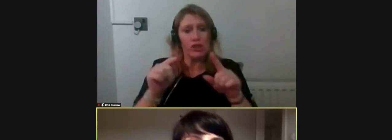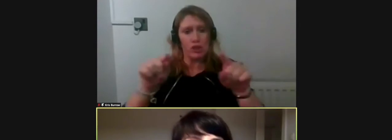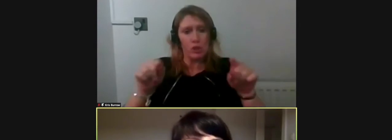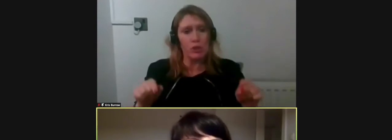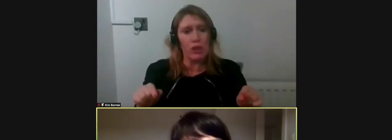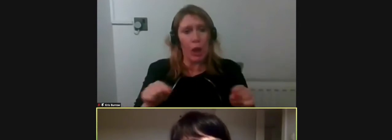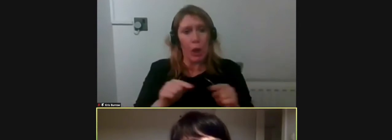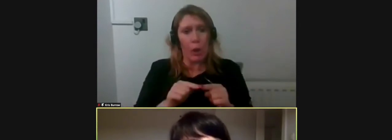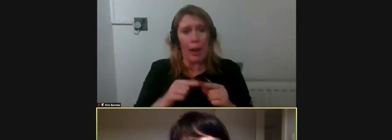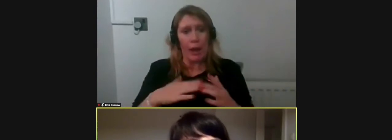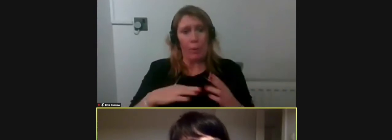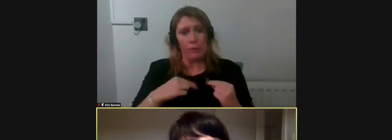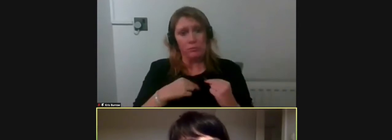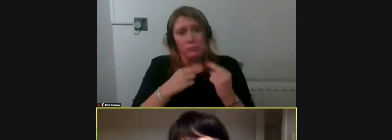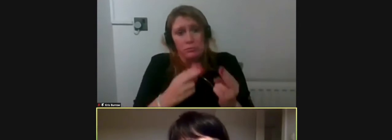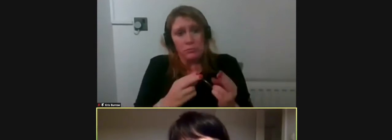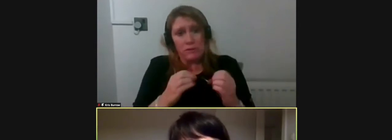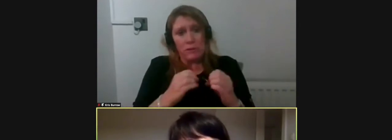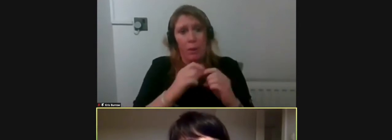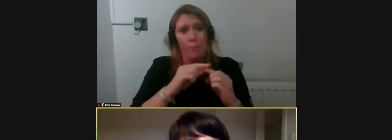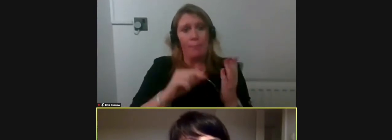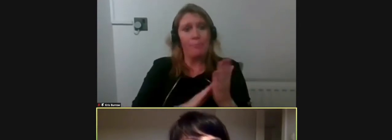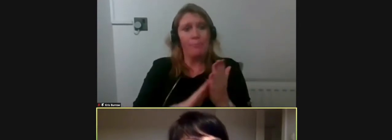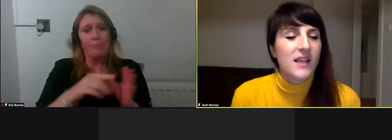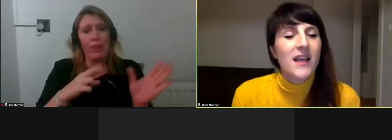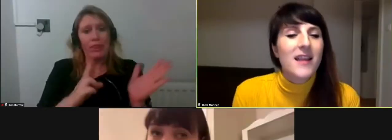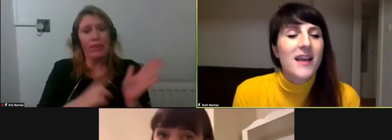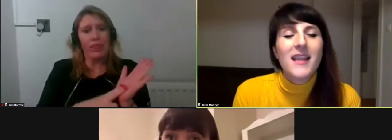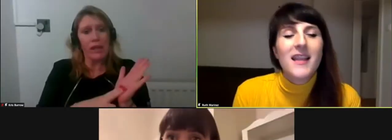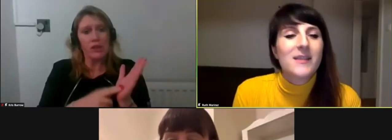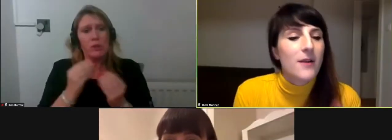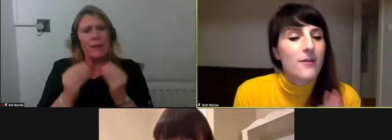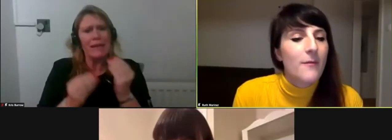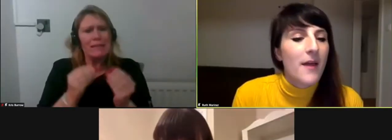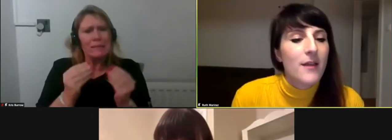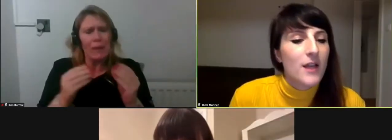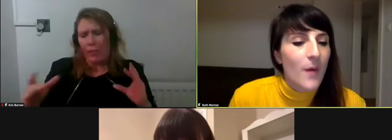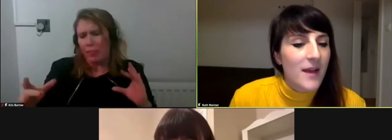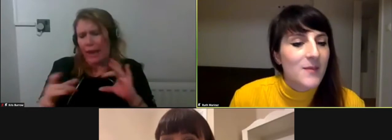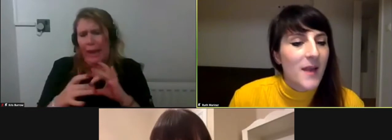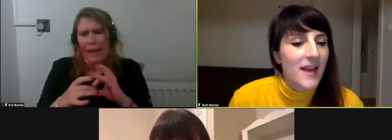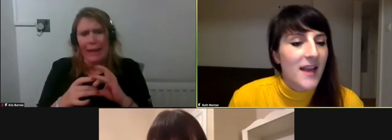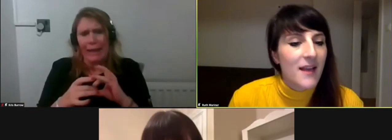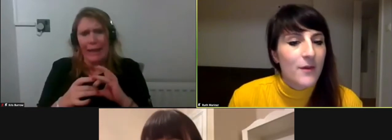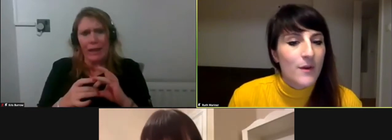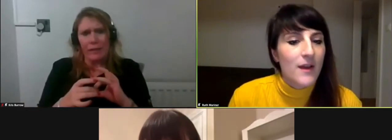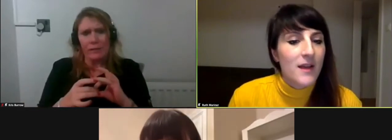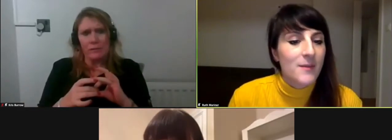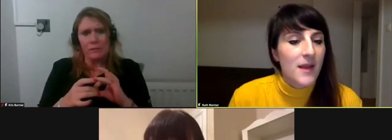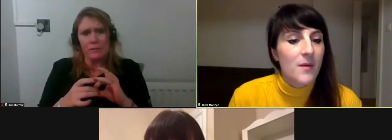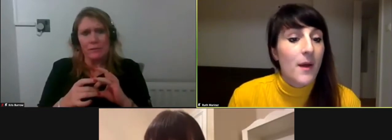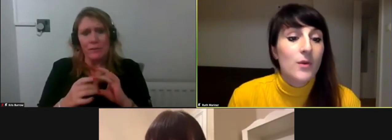that to Bethan to explain a bit more about actually that, that links better if Bethan you explain it, if you want to explain